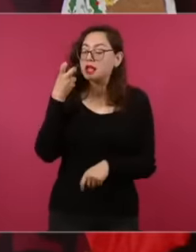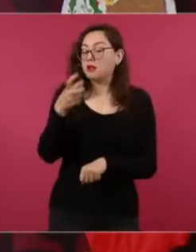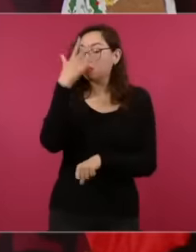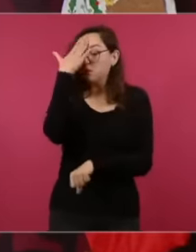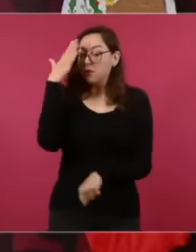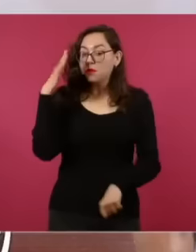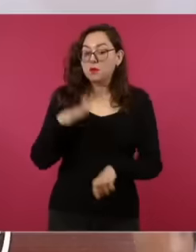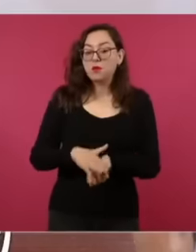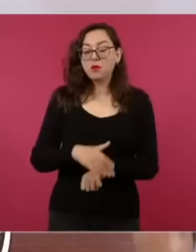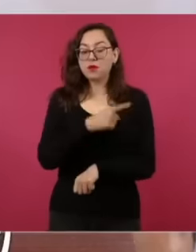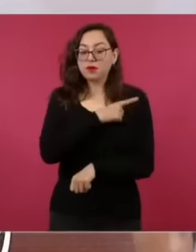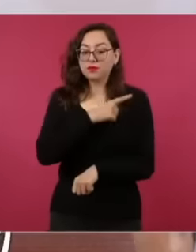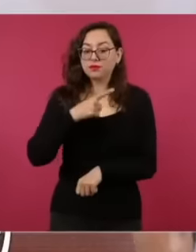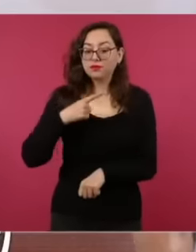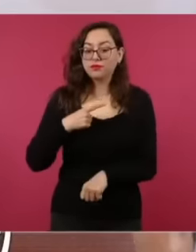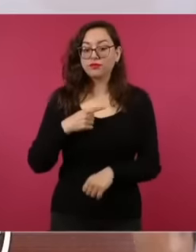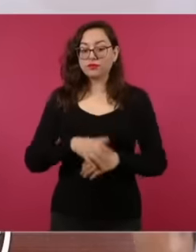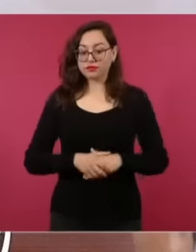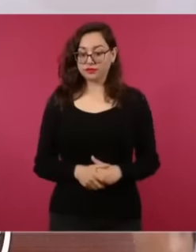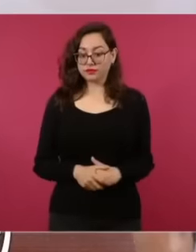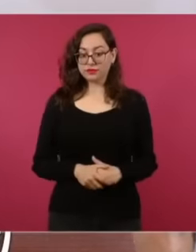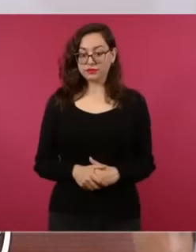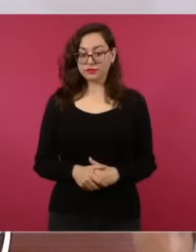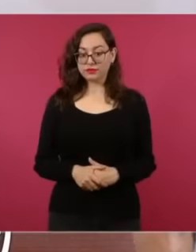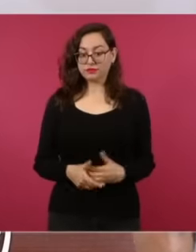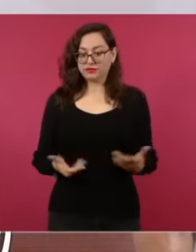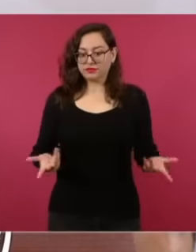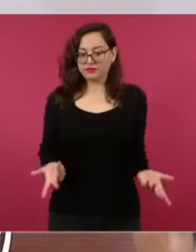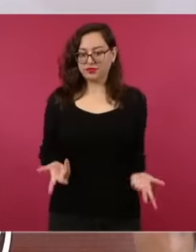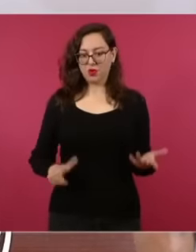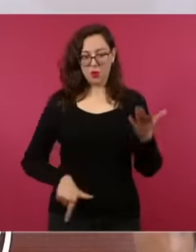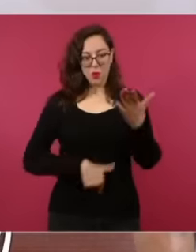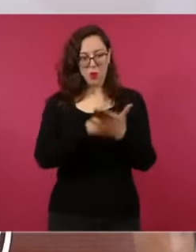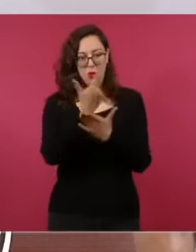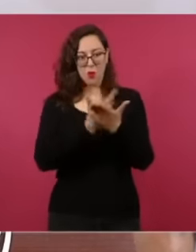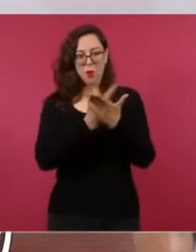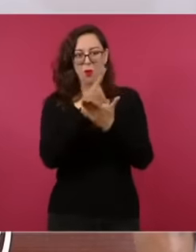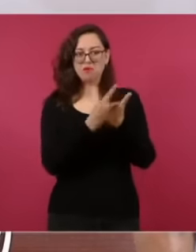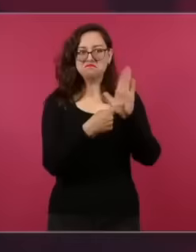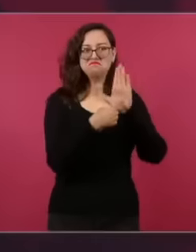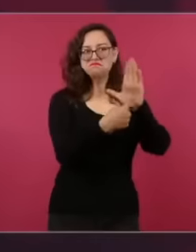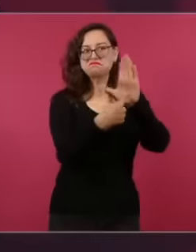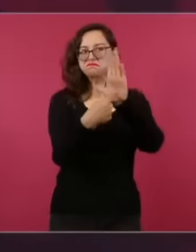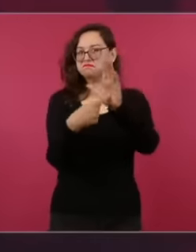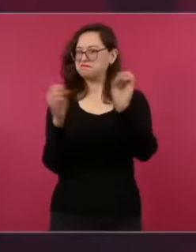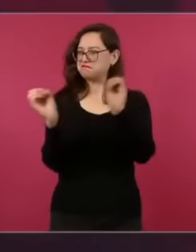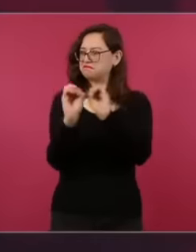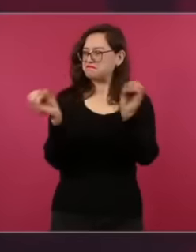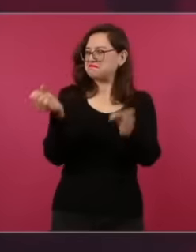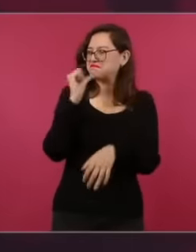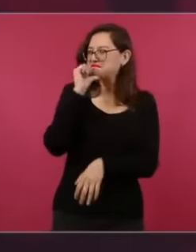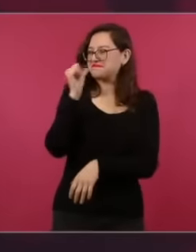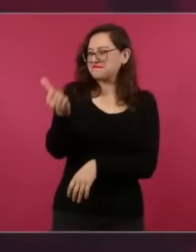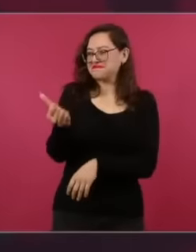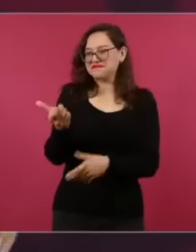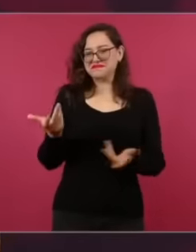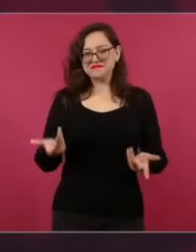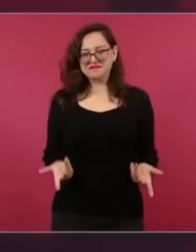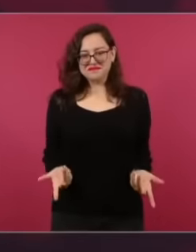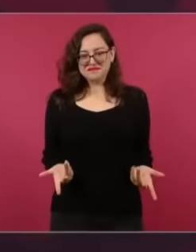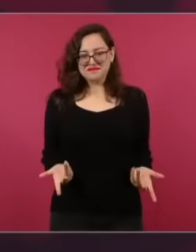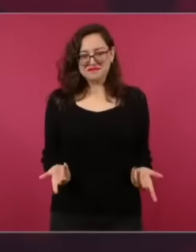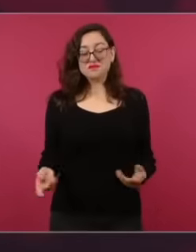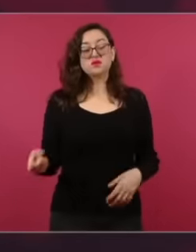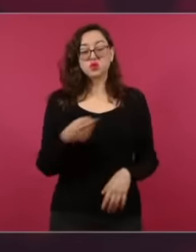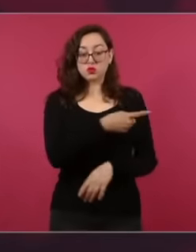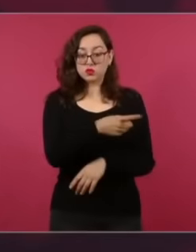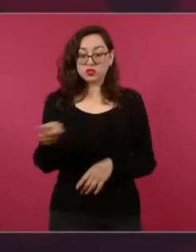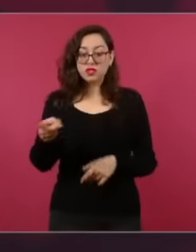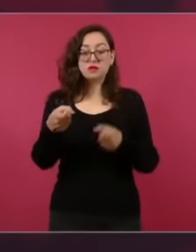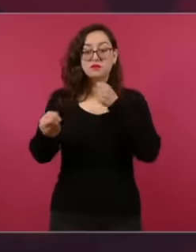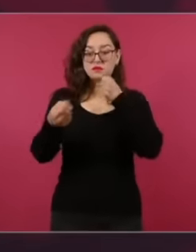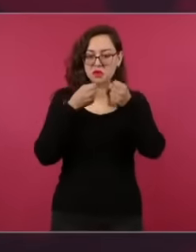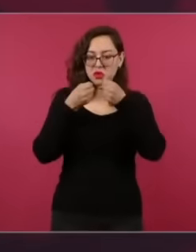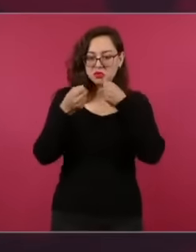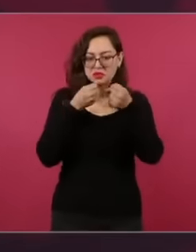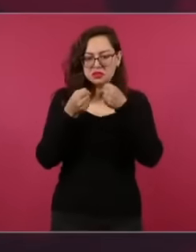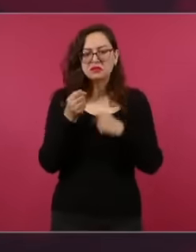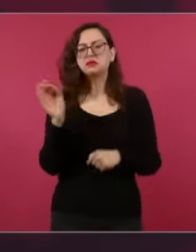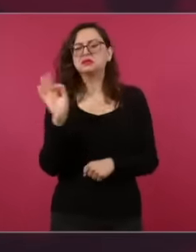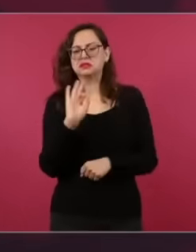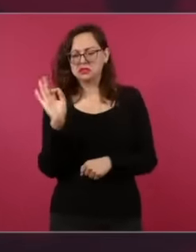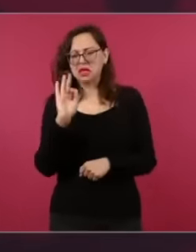, you did not know. Of course you knew it, but there are millions of Mexicans who did not